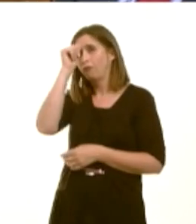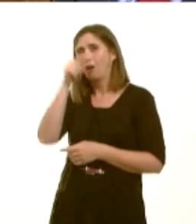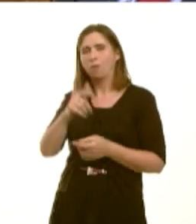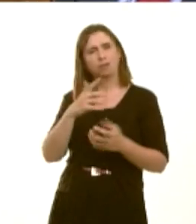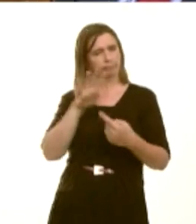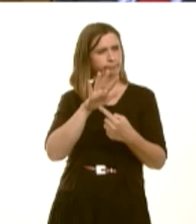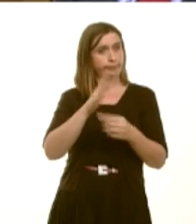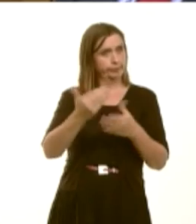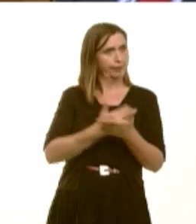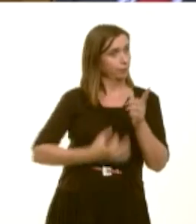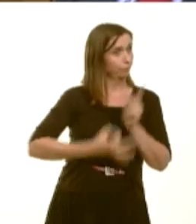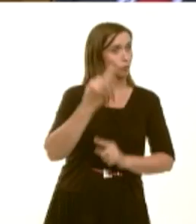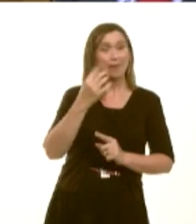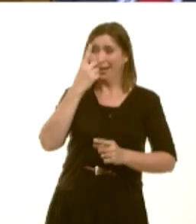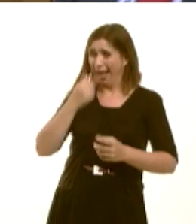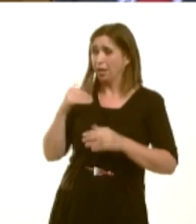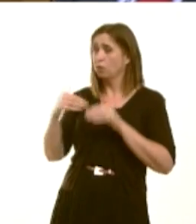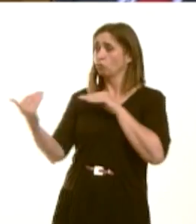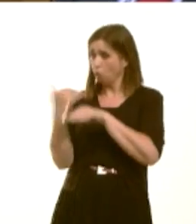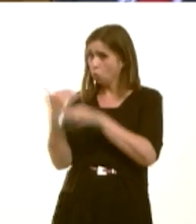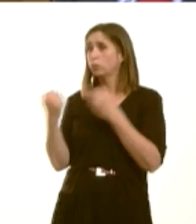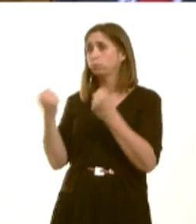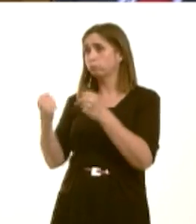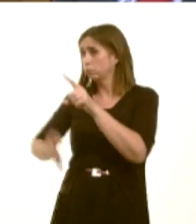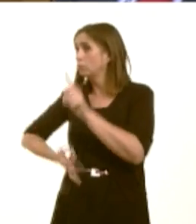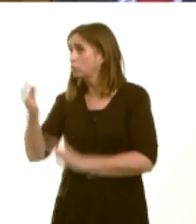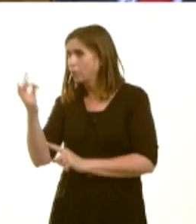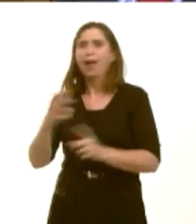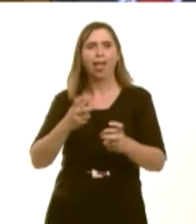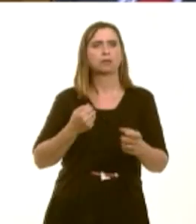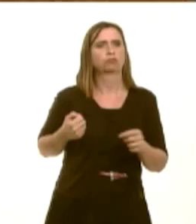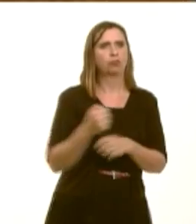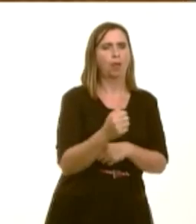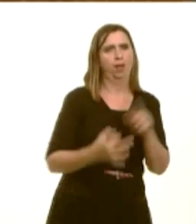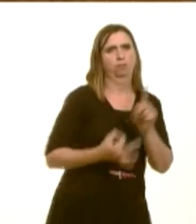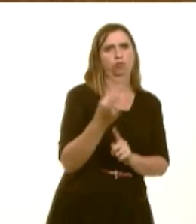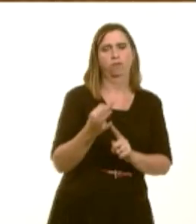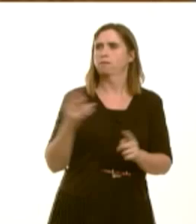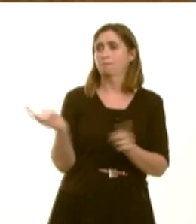has been improvedówe can do that as well as, of course, promoting use of the railways.